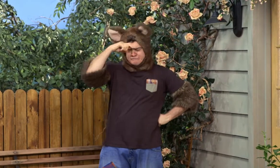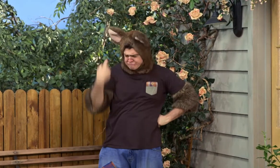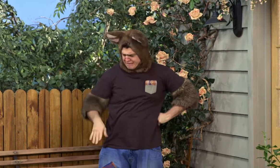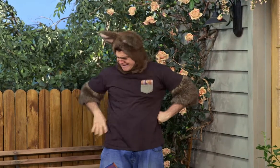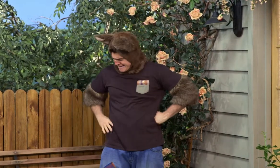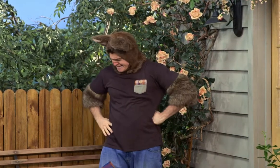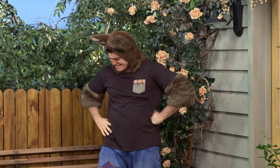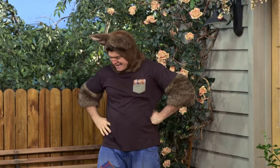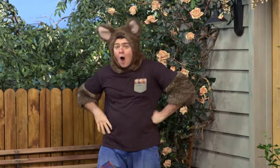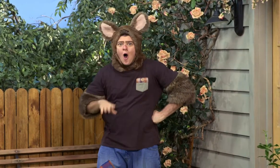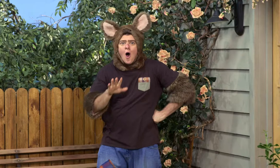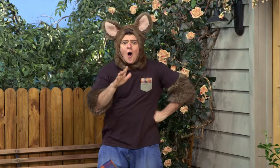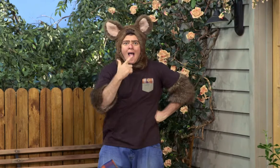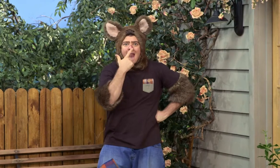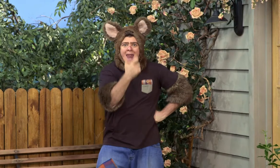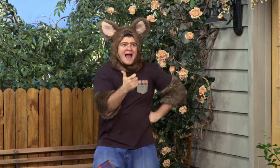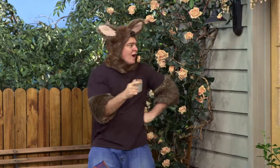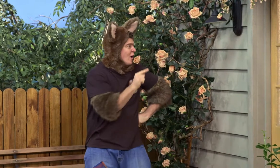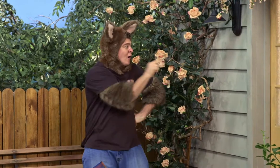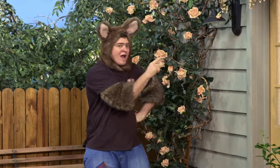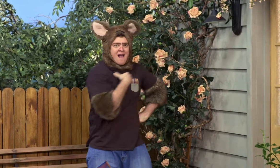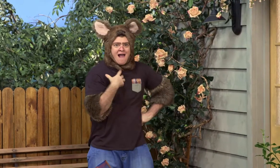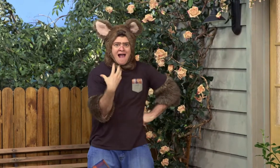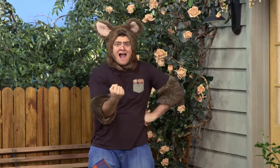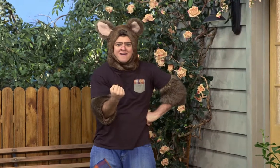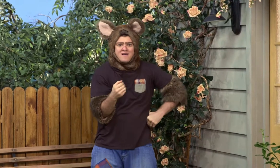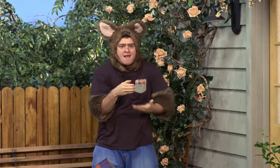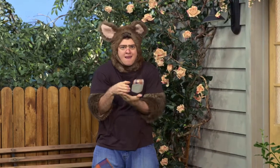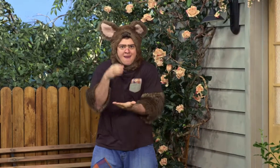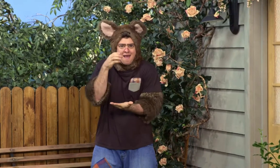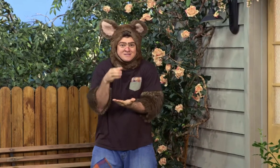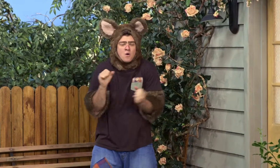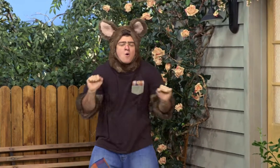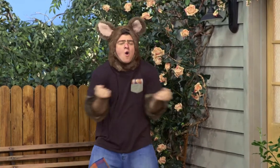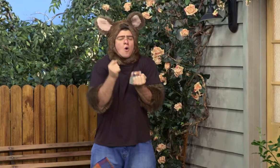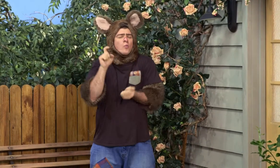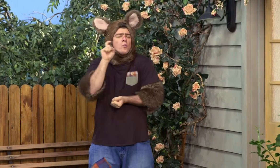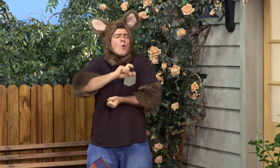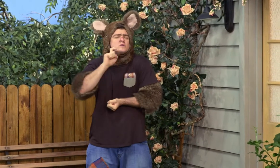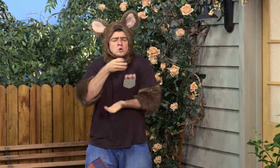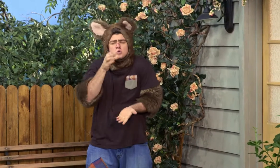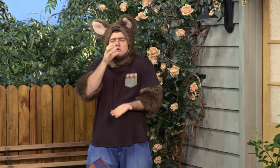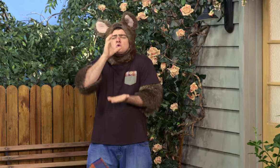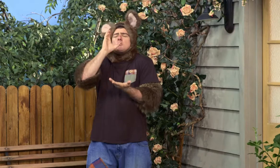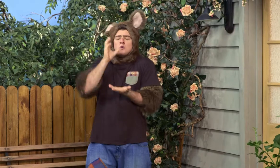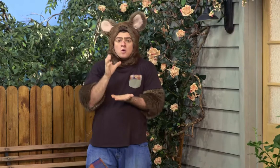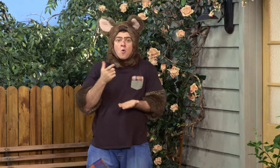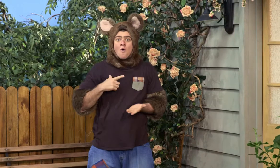Oh, it is such a hot day. Luckily, I have a nice, cold glass of water inside, and it's even colder,